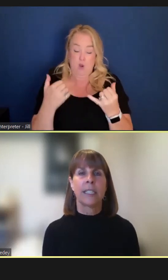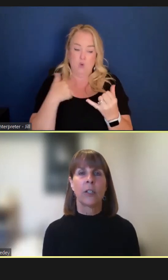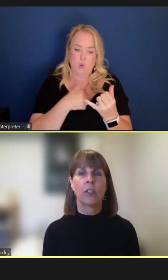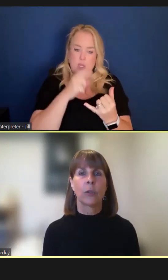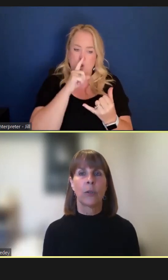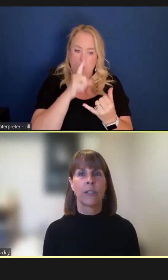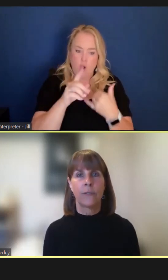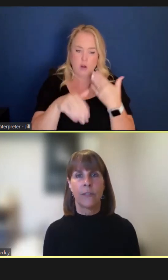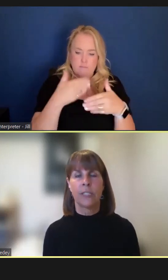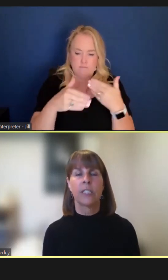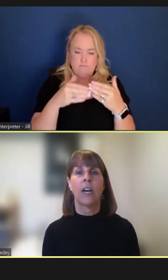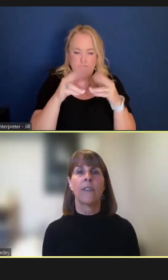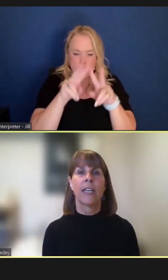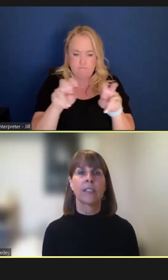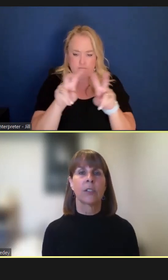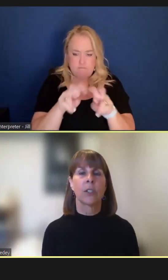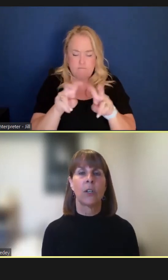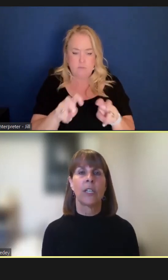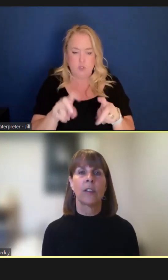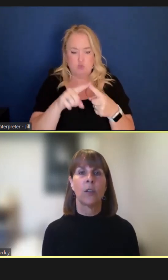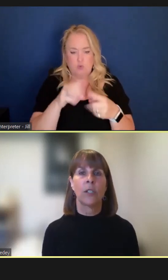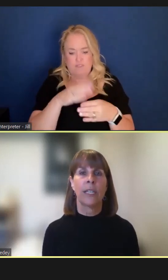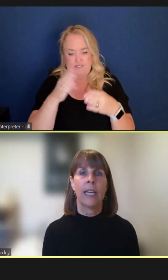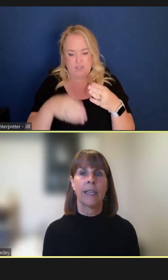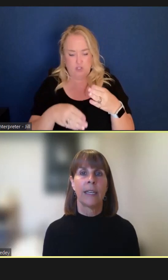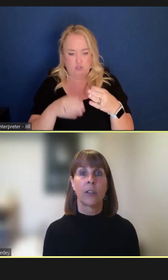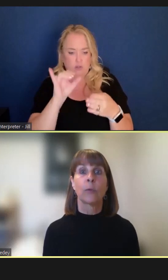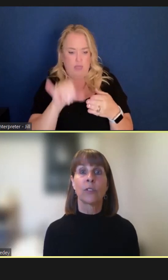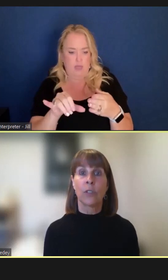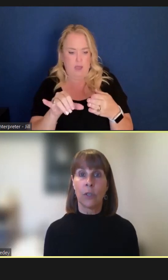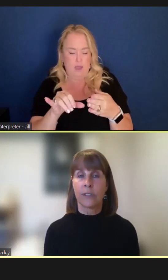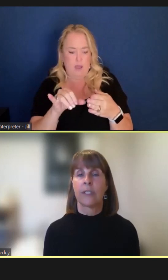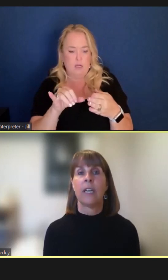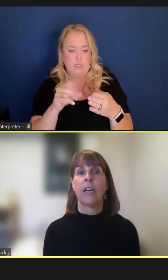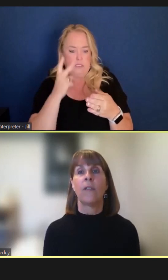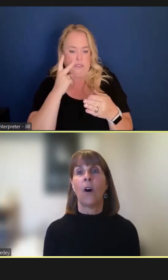territory of finishing off that Circle and looking at the results of all of